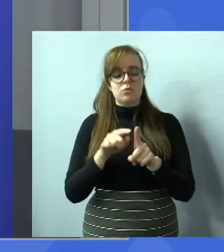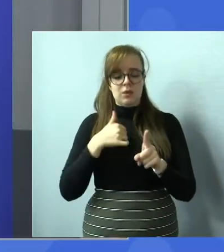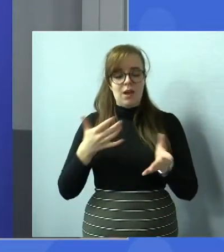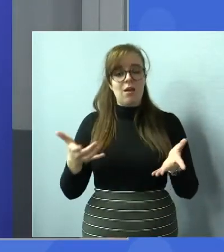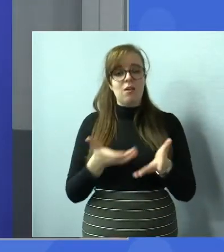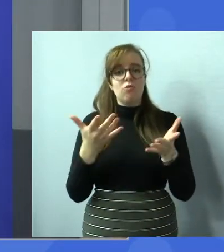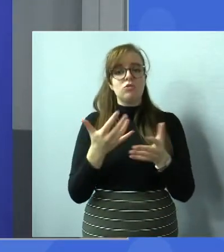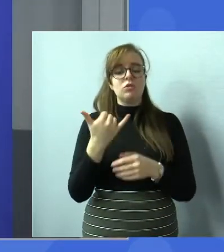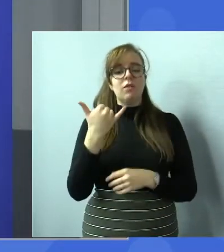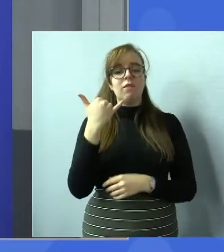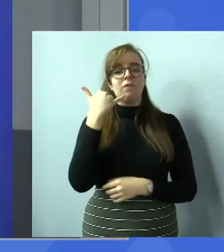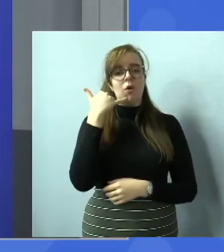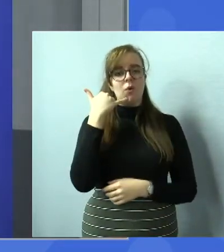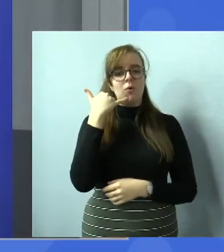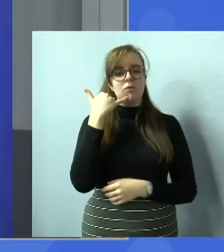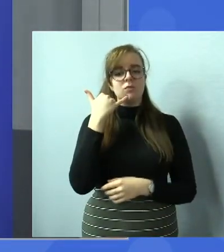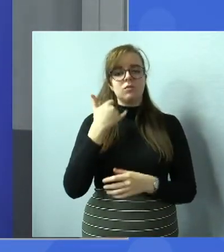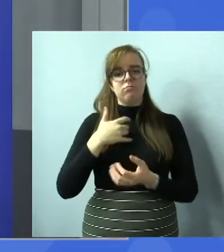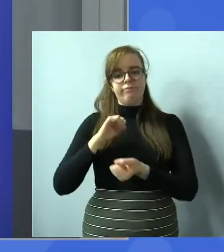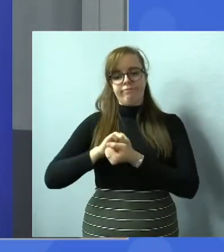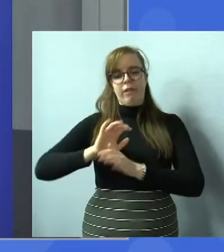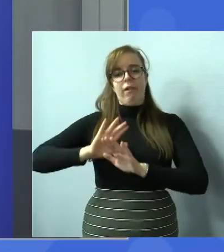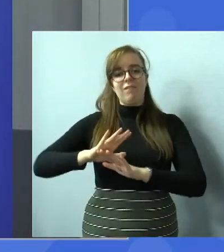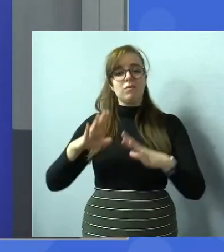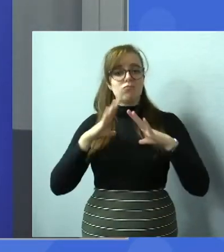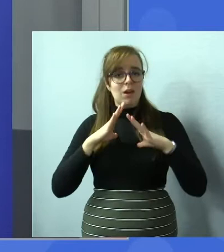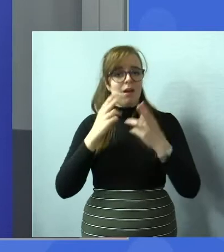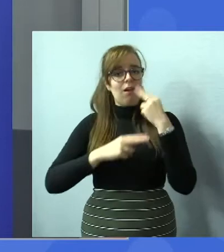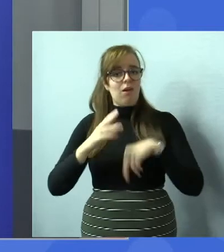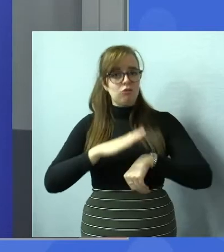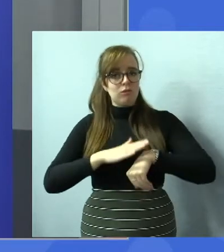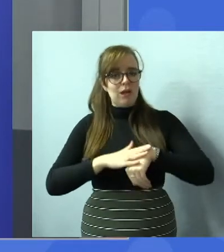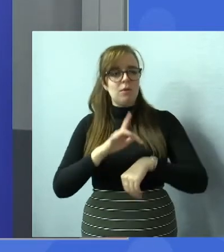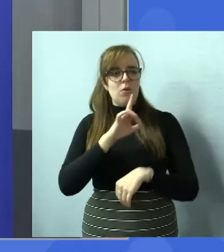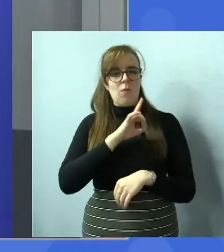phones to the bricks and lunchtimes and because it is a bit of a distraction in